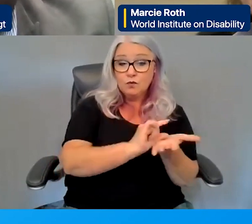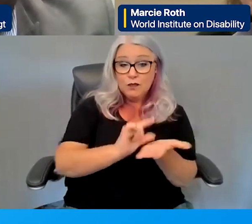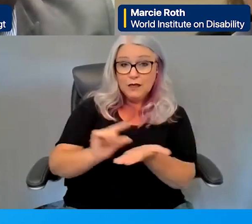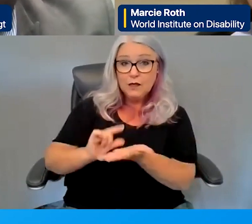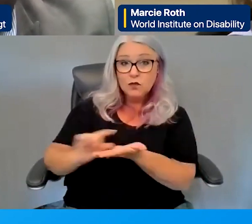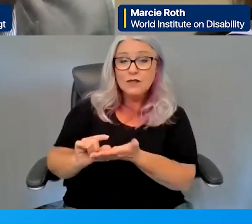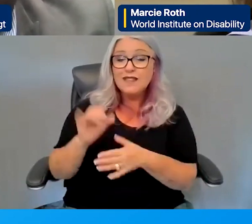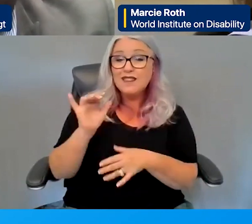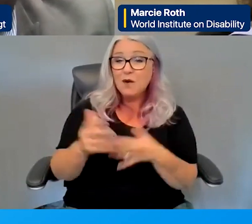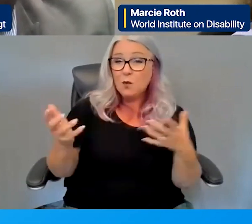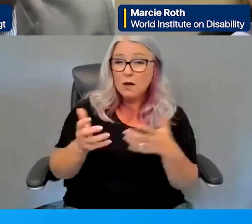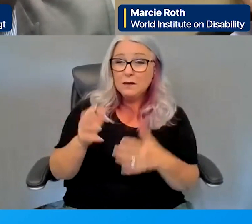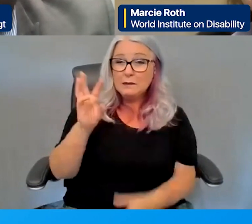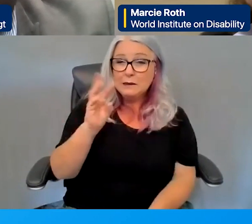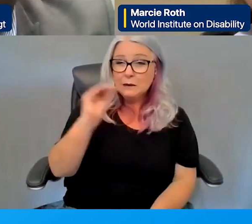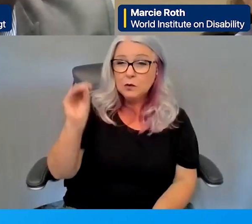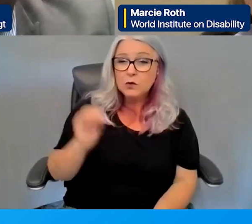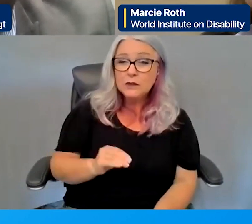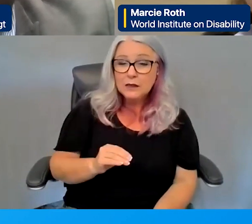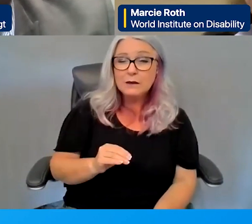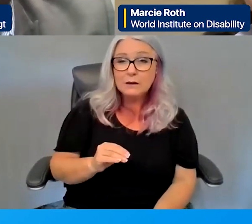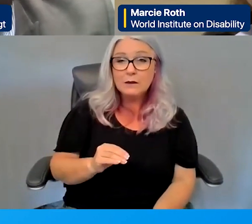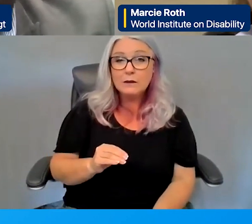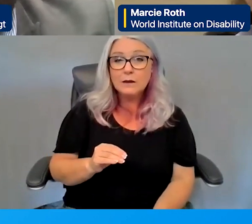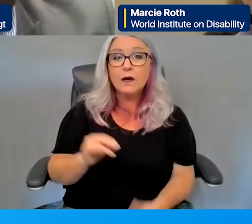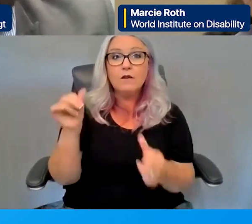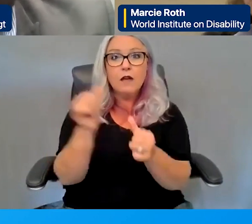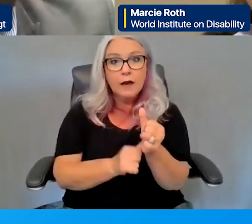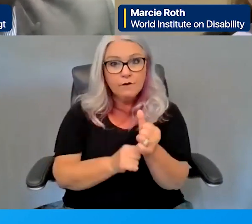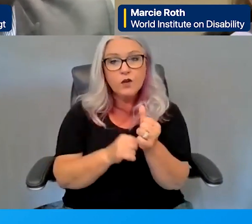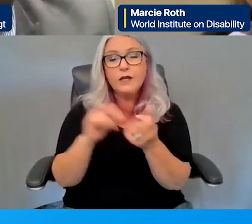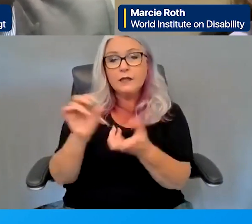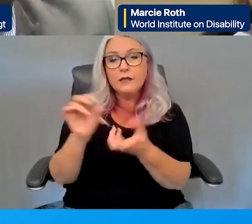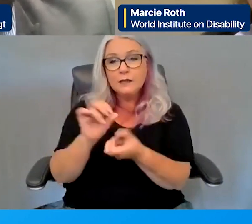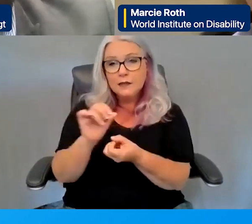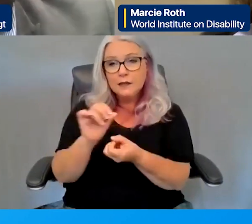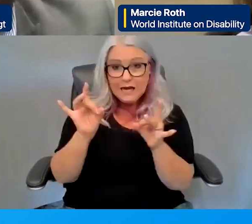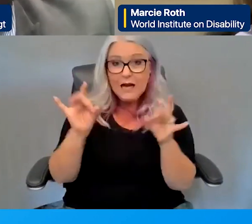percent of every disaster funding that goes to states